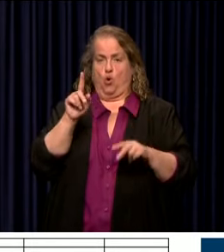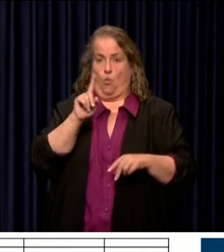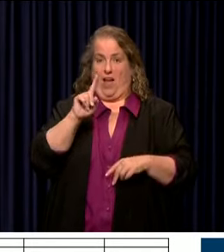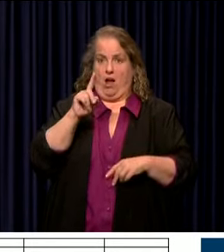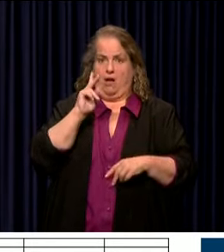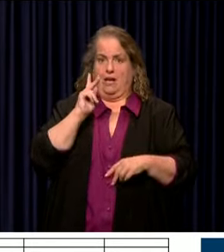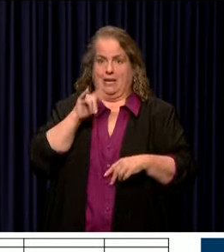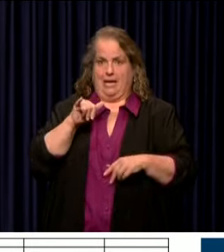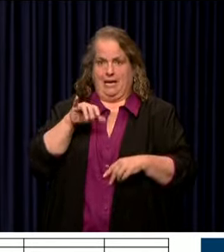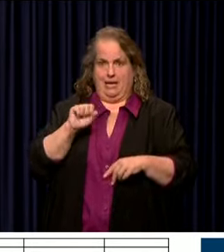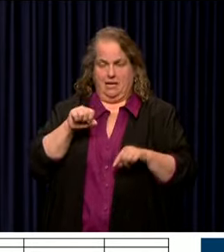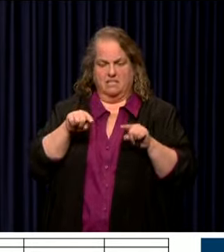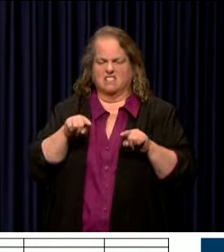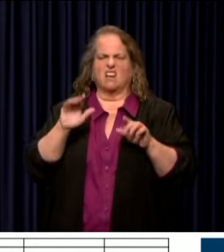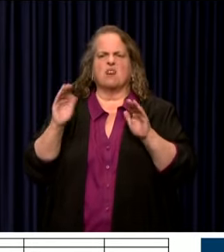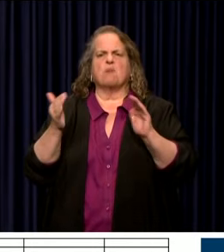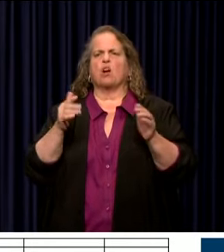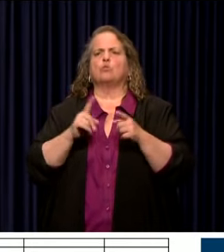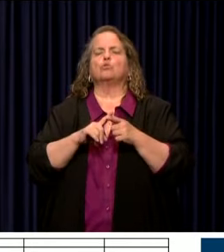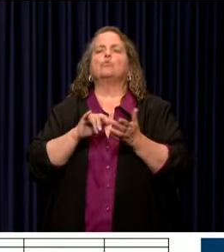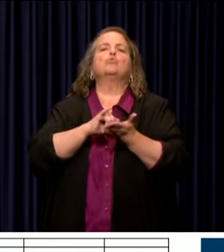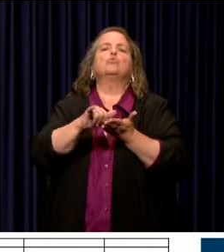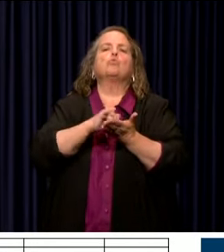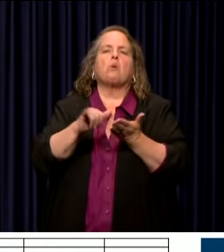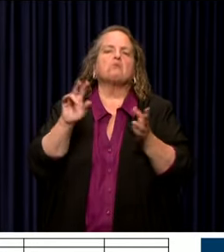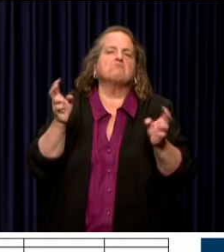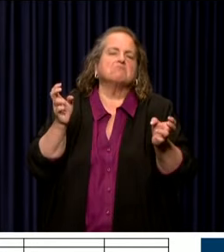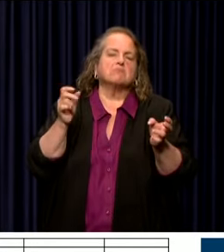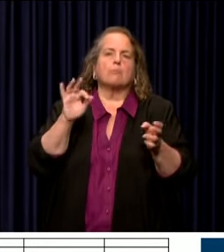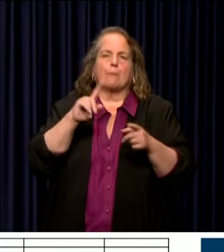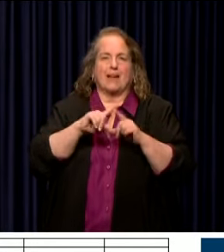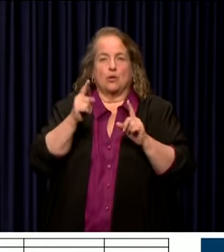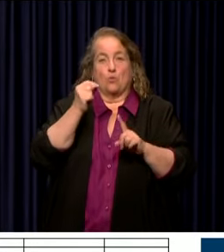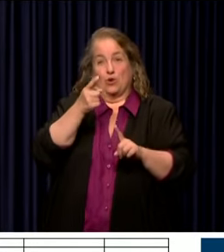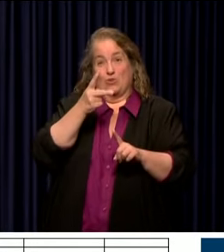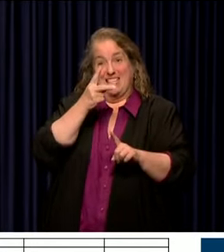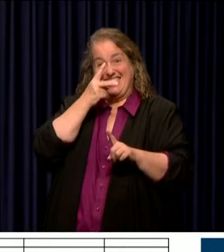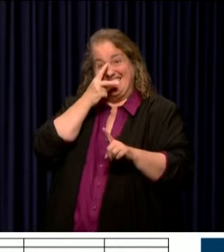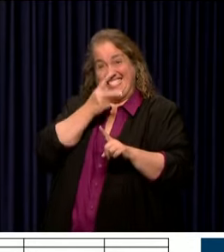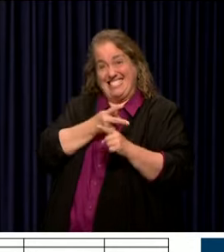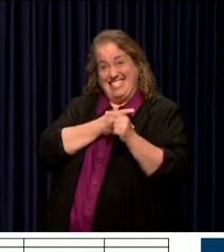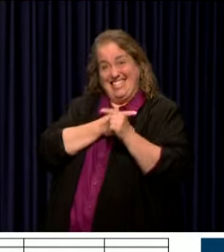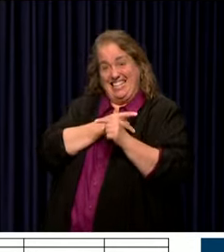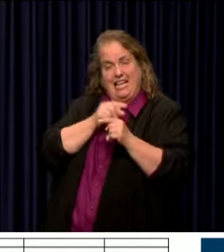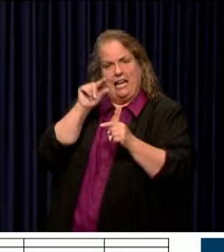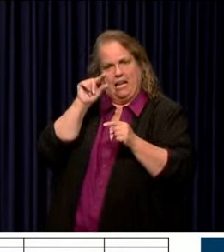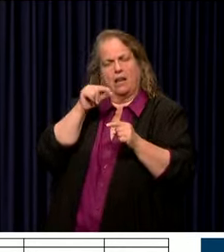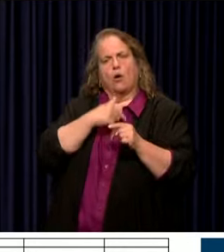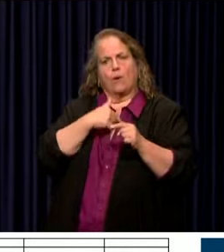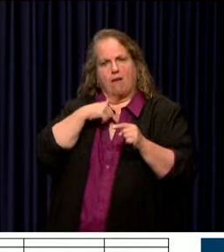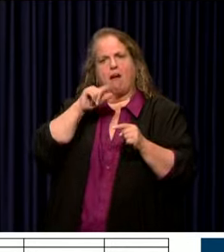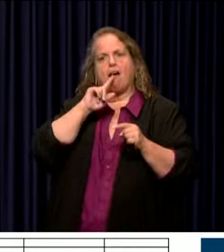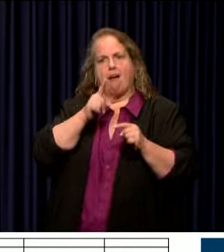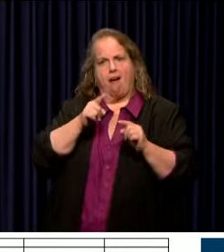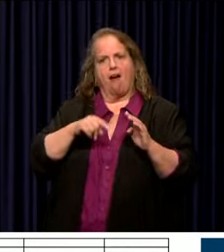REALLY IMPORTANT. BUT EVEN WITH OUR RECORD NUMBER OF CASES TWO DAYS AGO, IF YOU